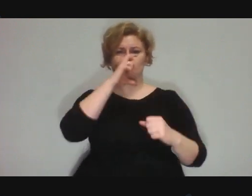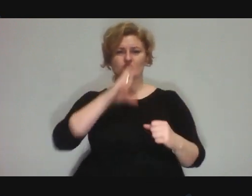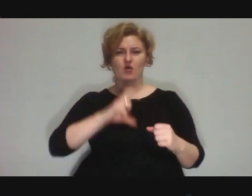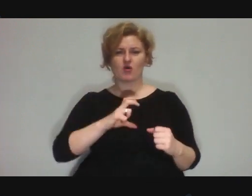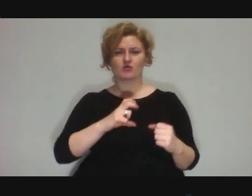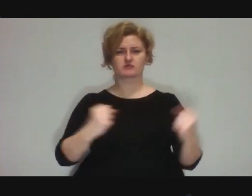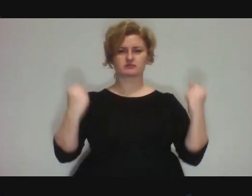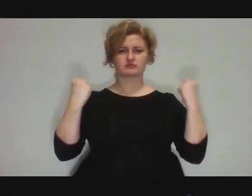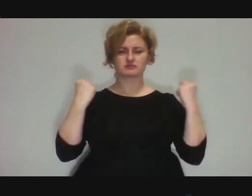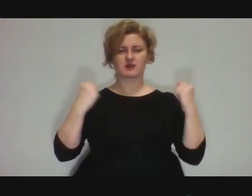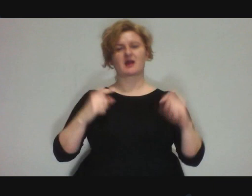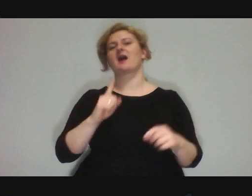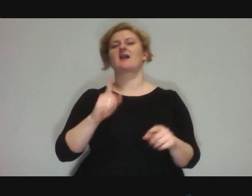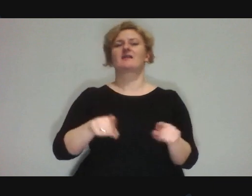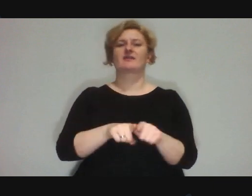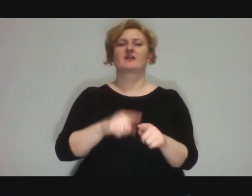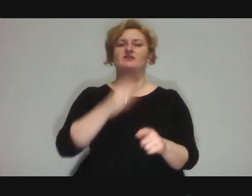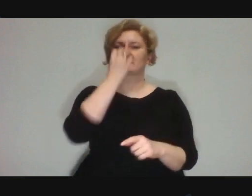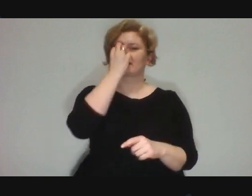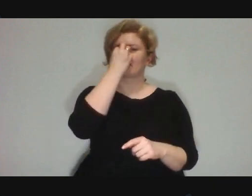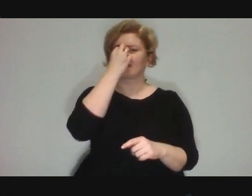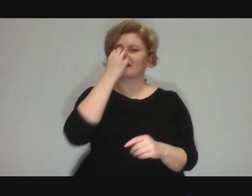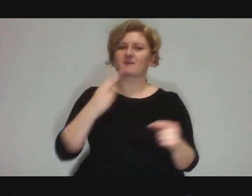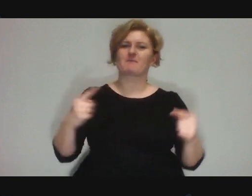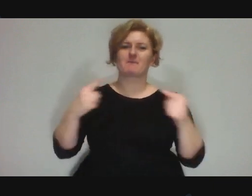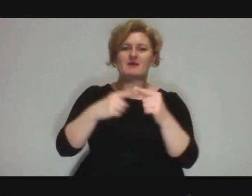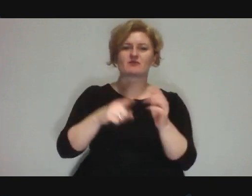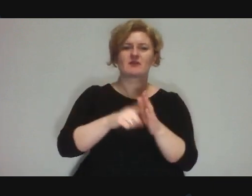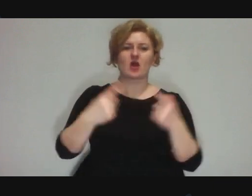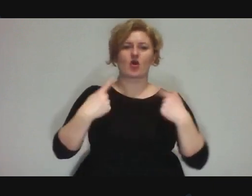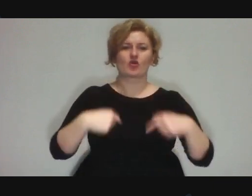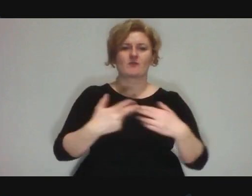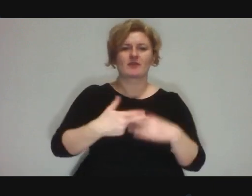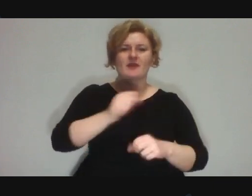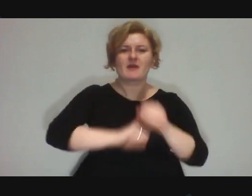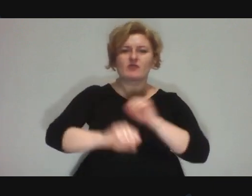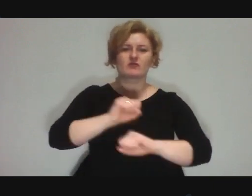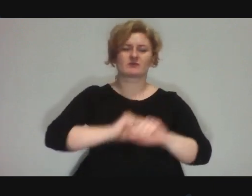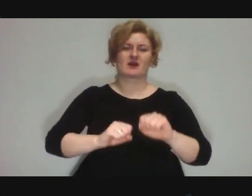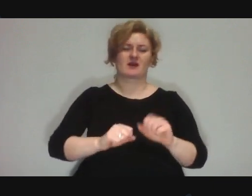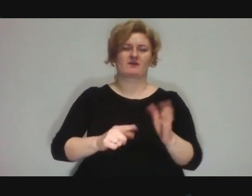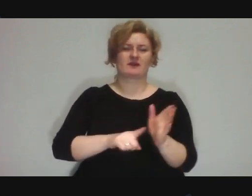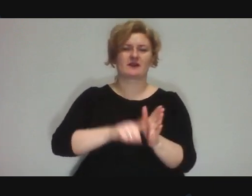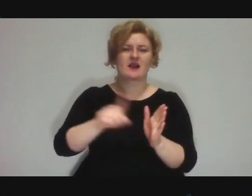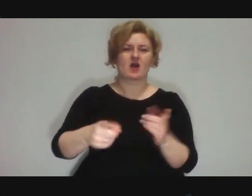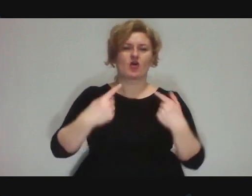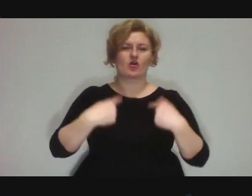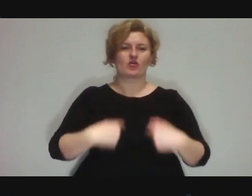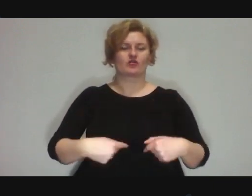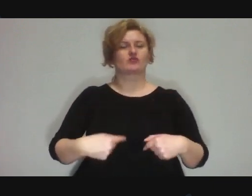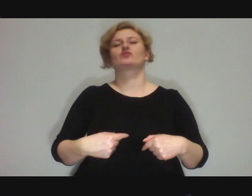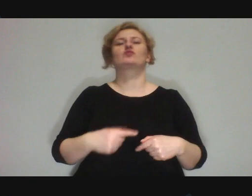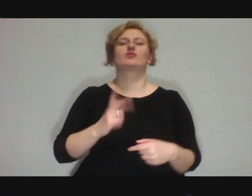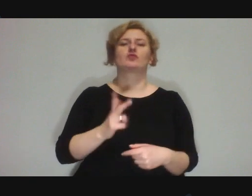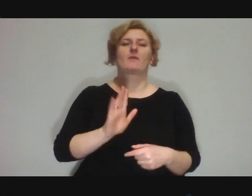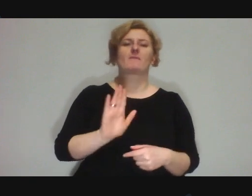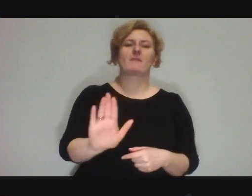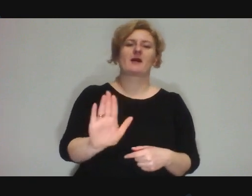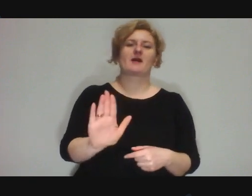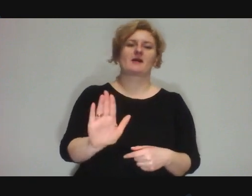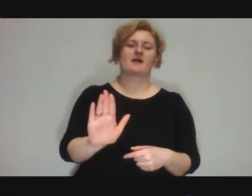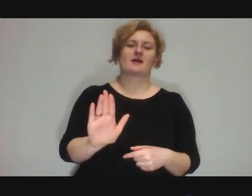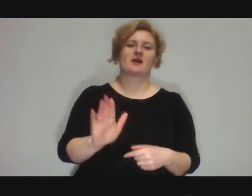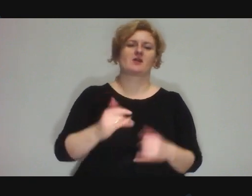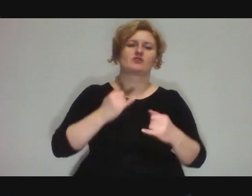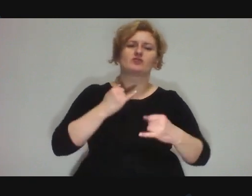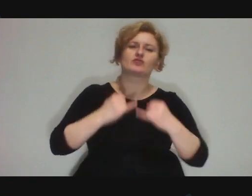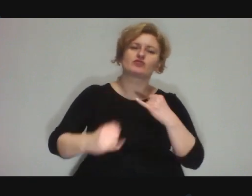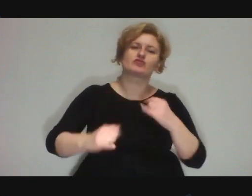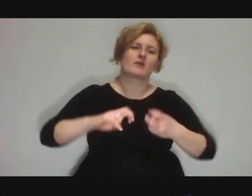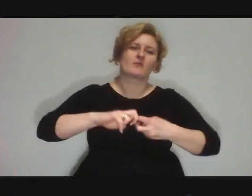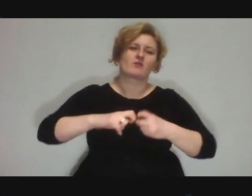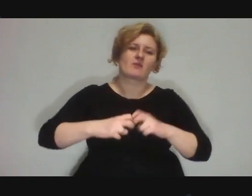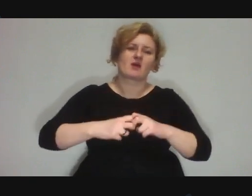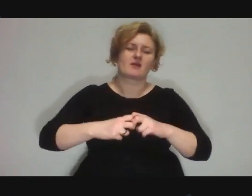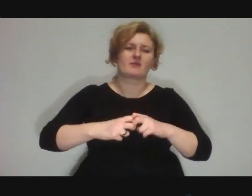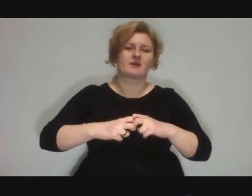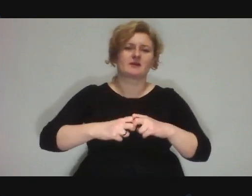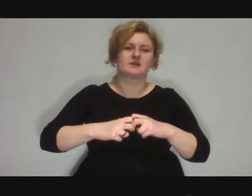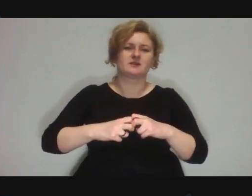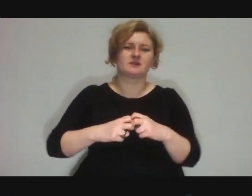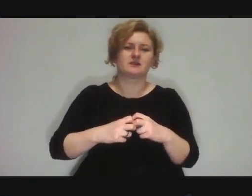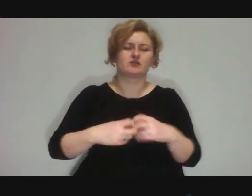but circus is also suitable for disabled people, for people who have various health problems